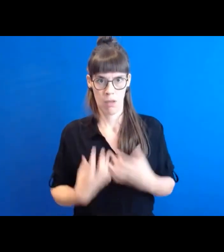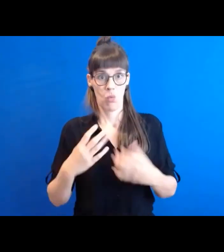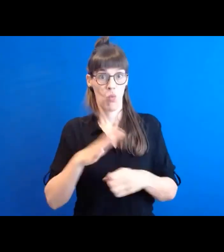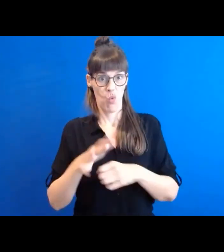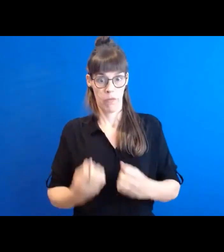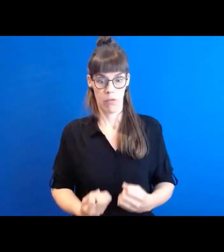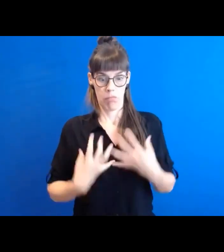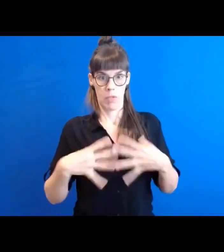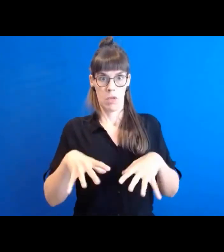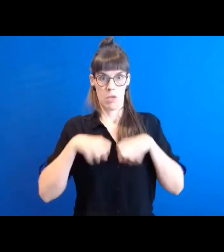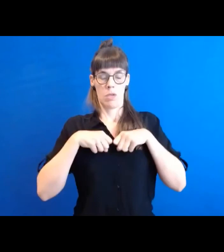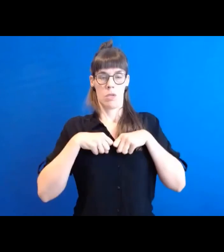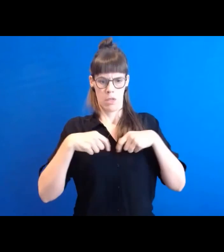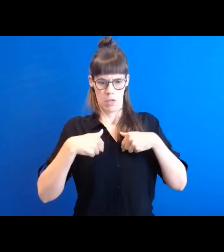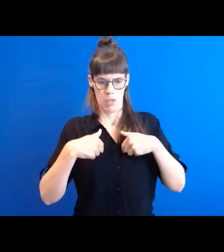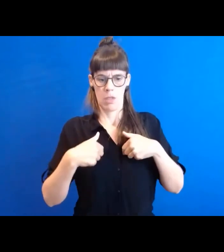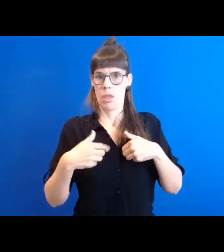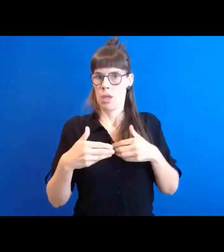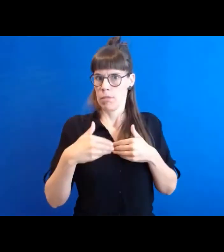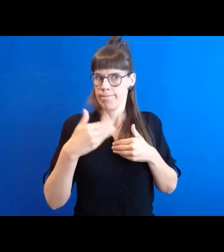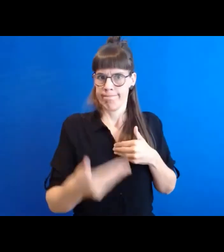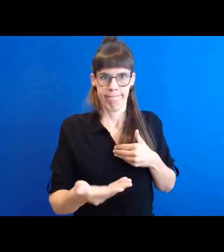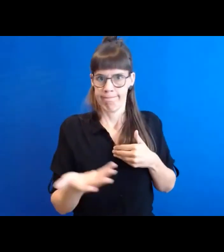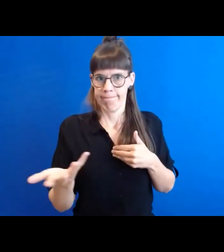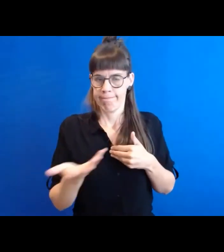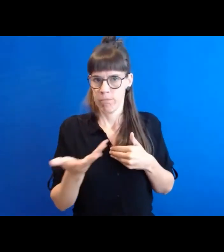if someone is infected with COVID-19, the consequence